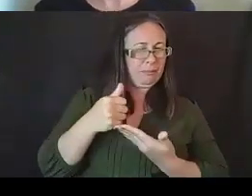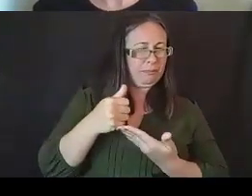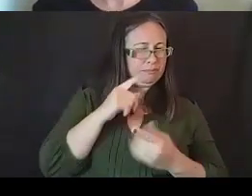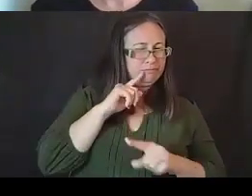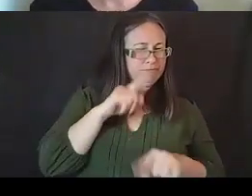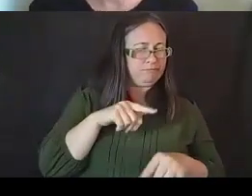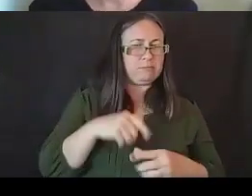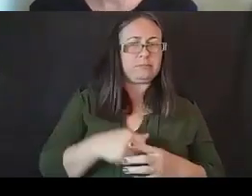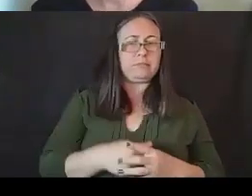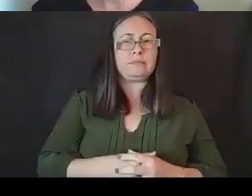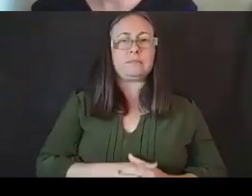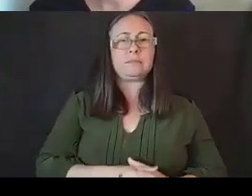Megan Columbus: I think it was helpful.